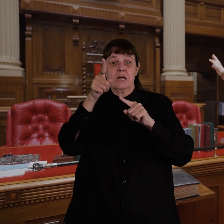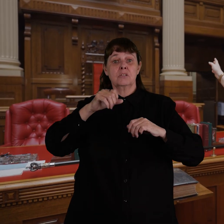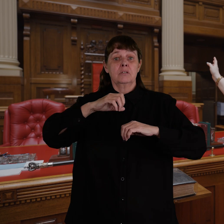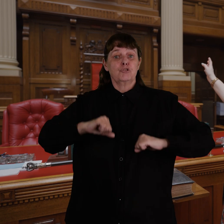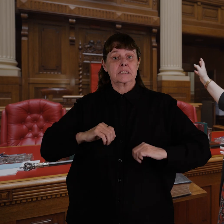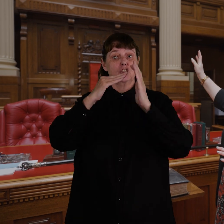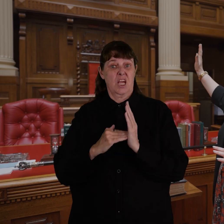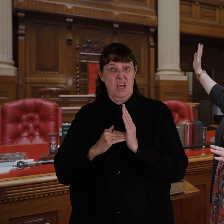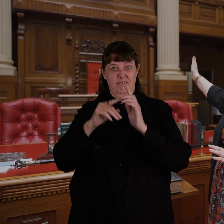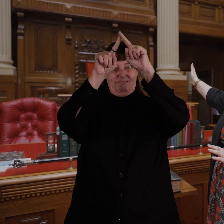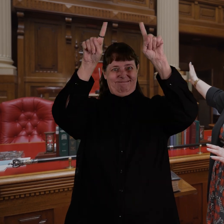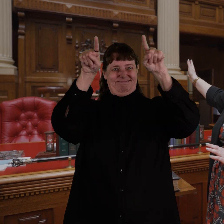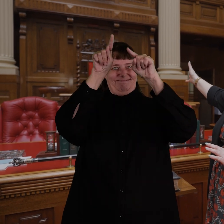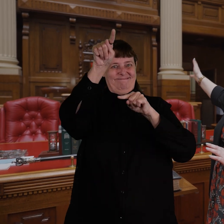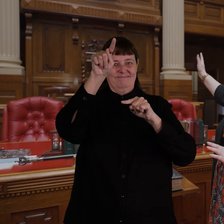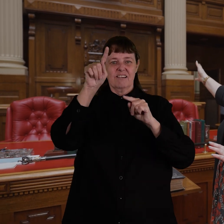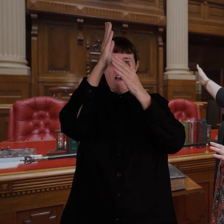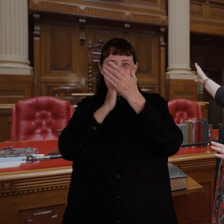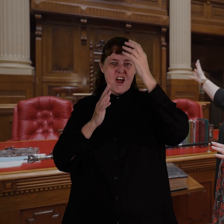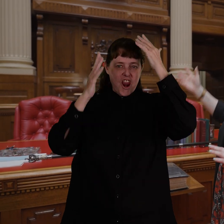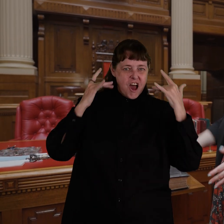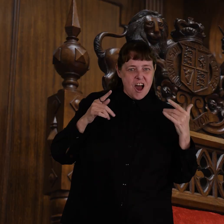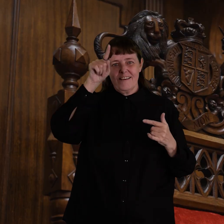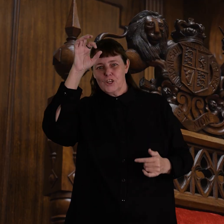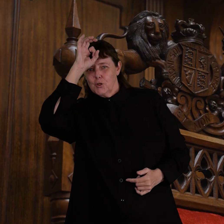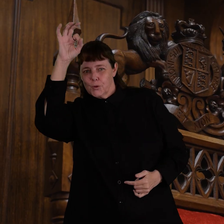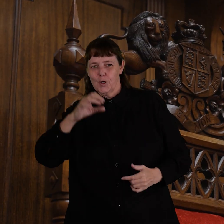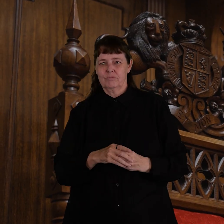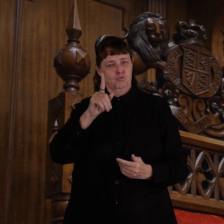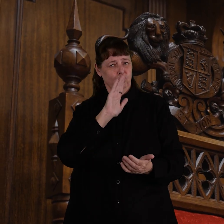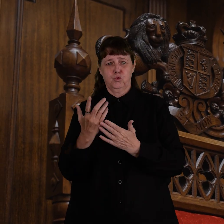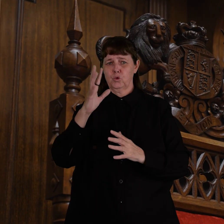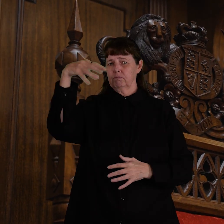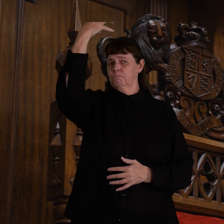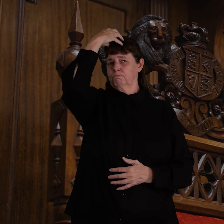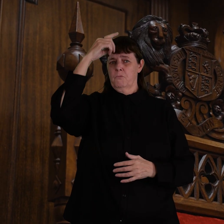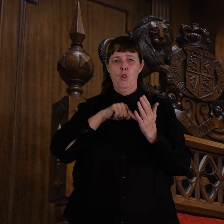lion and the unicorn on top of the president's chair, and that chair is actually a throne.